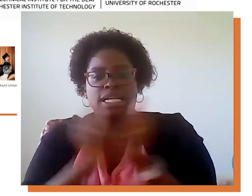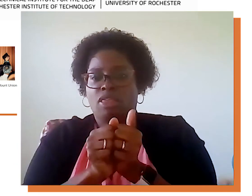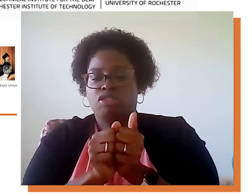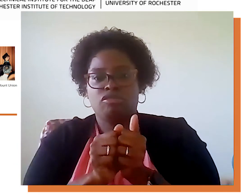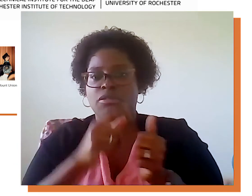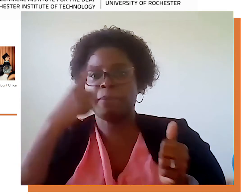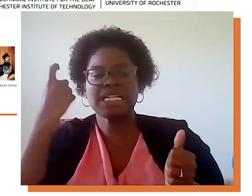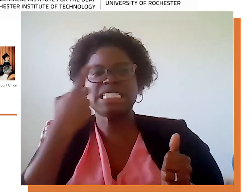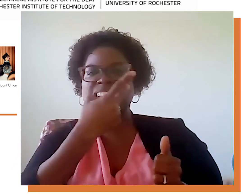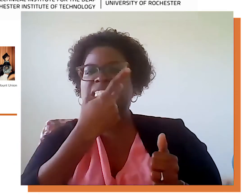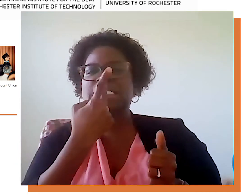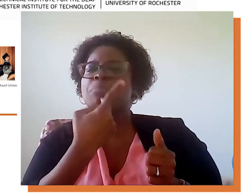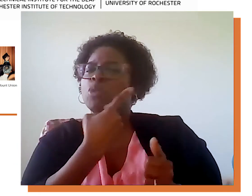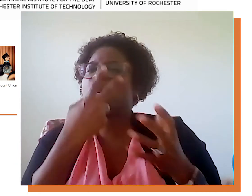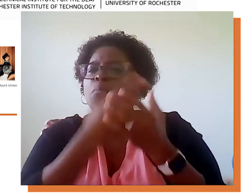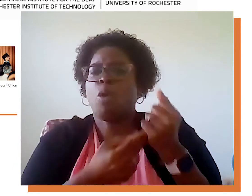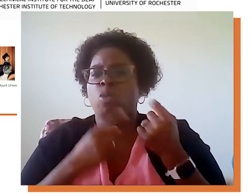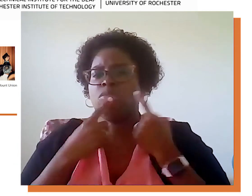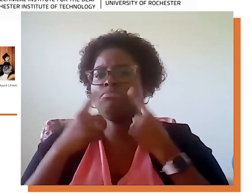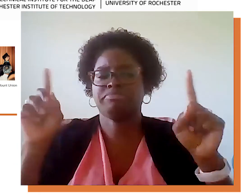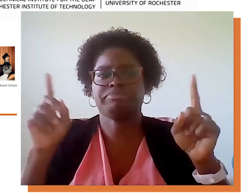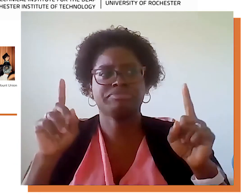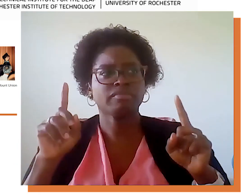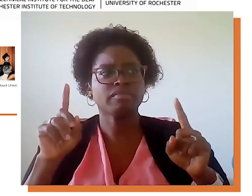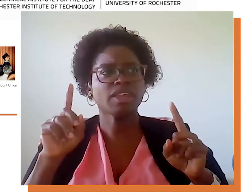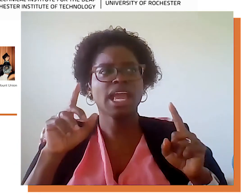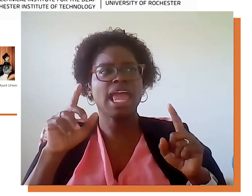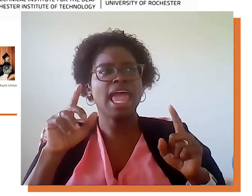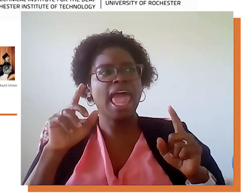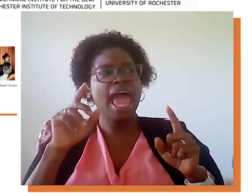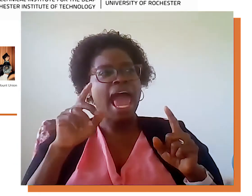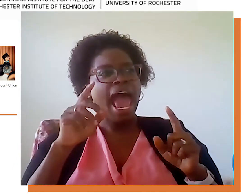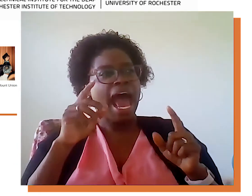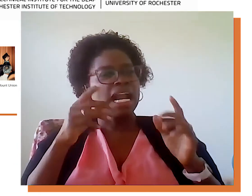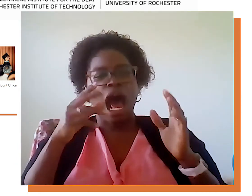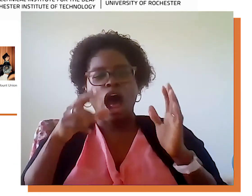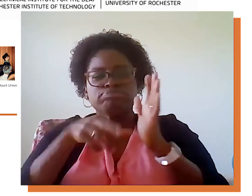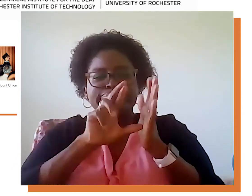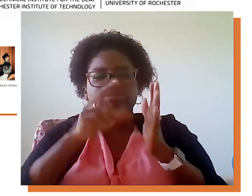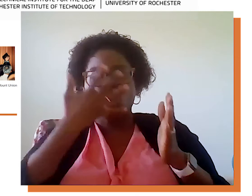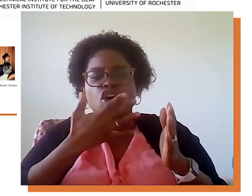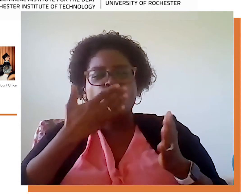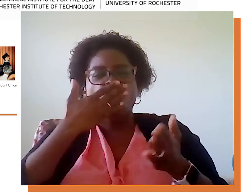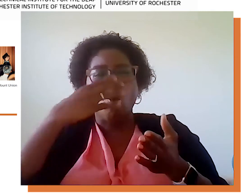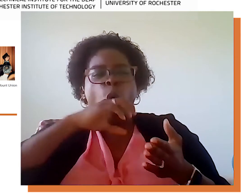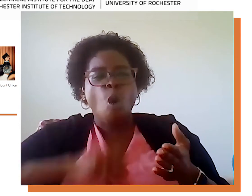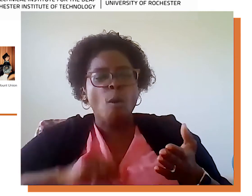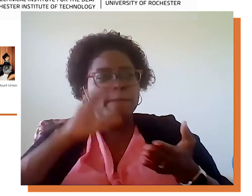and we were going to be walking it together. She was going to be with me on that stage